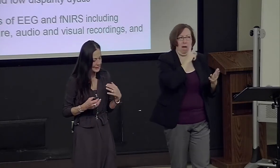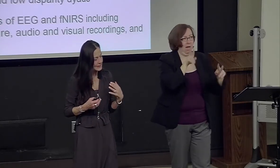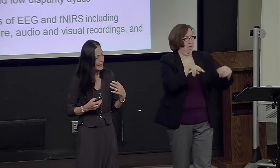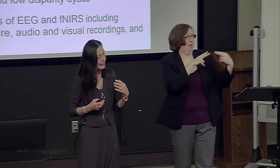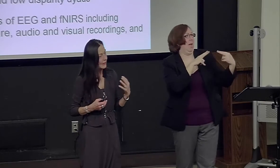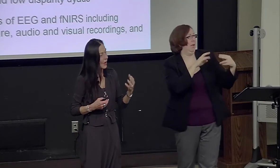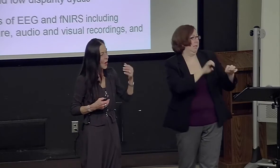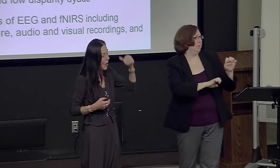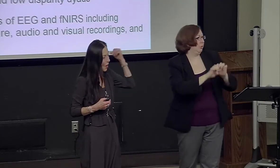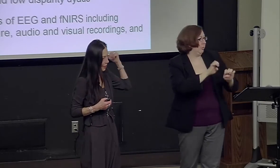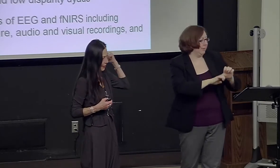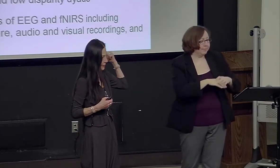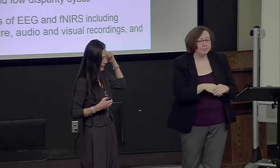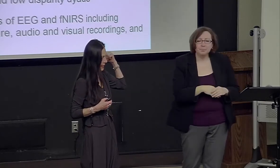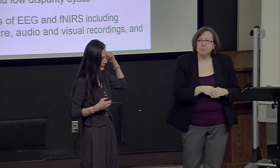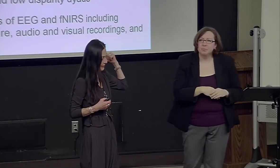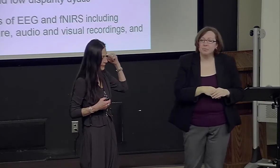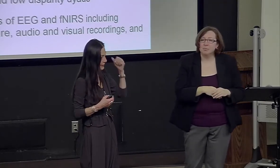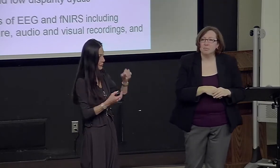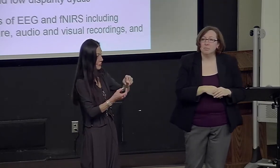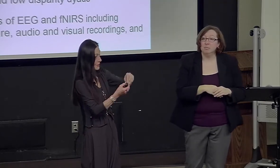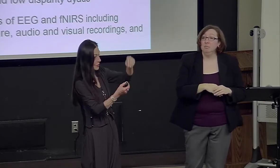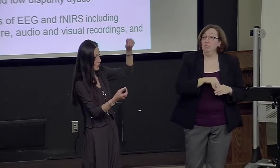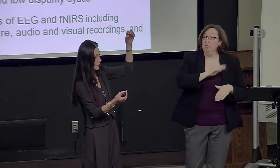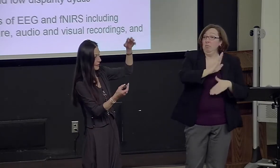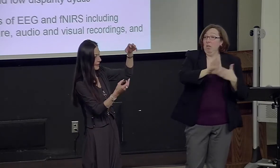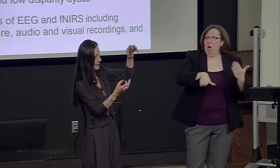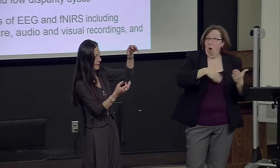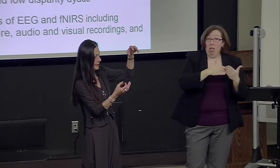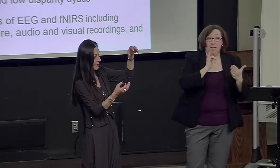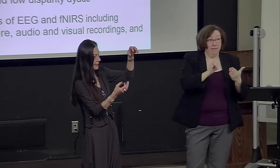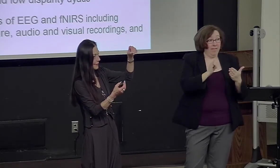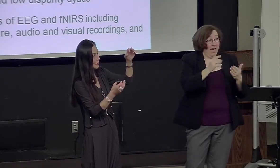is that all of the activity that you see correlated,